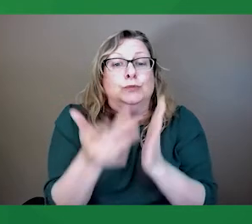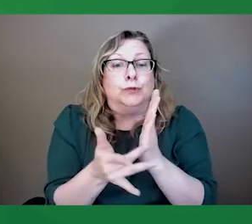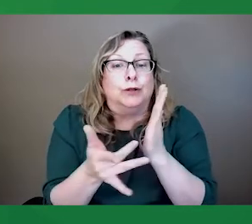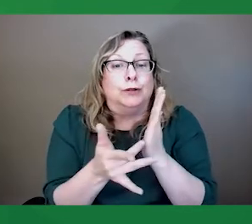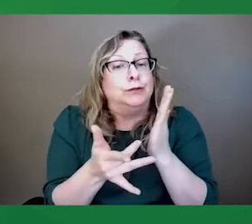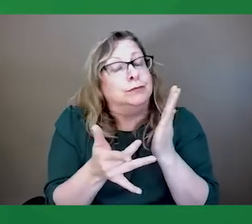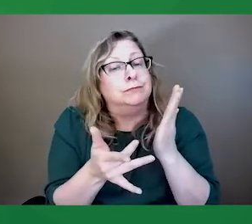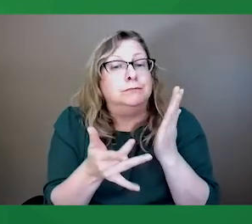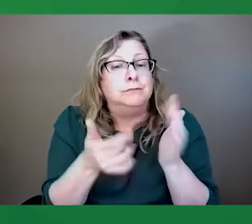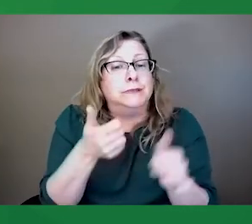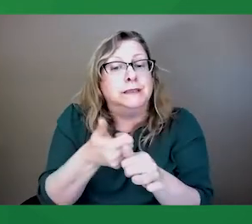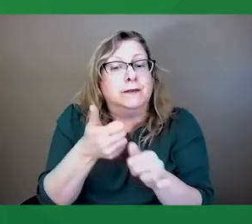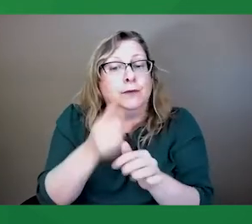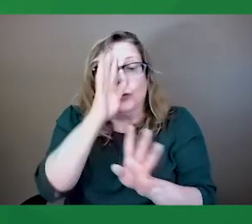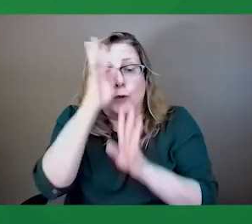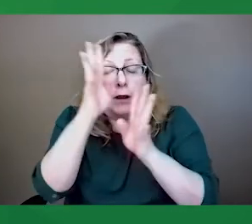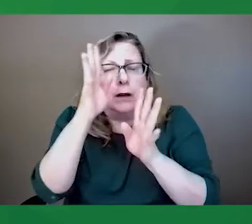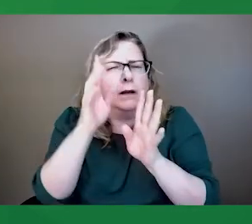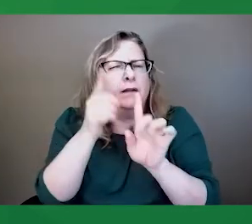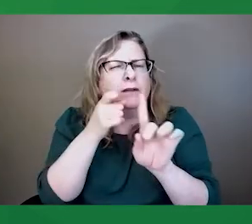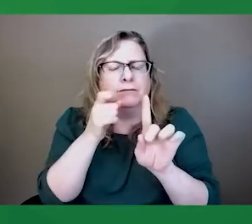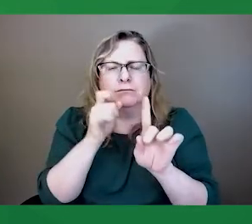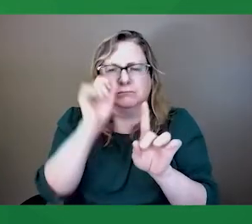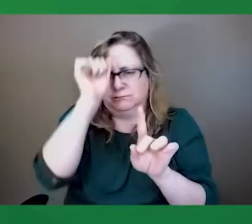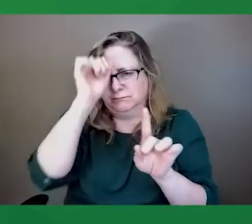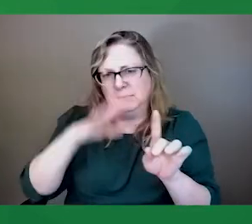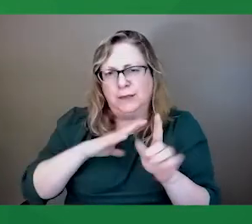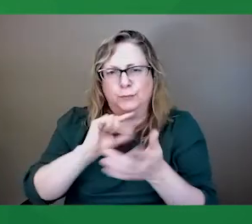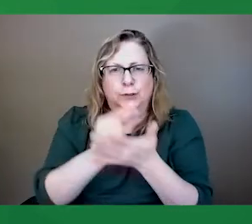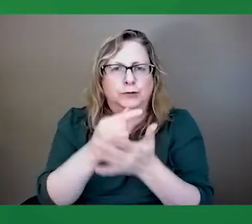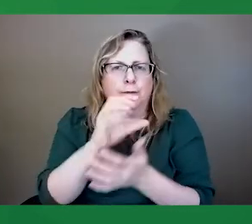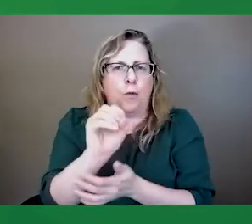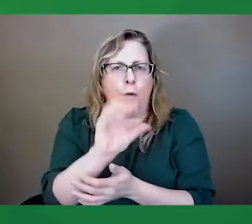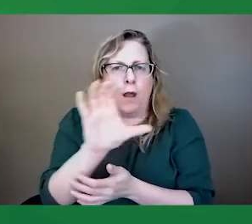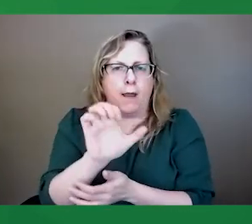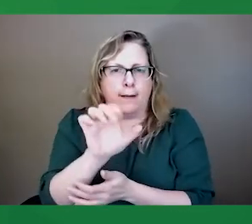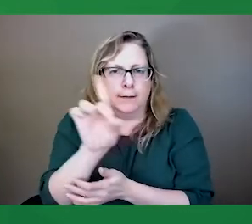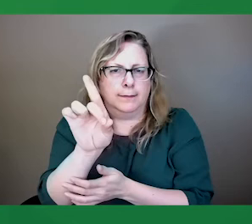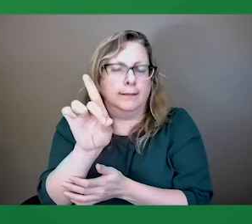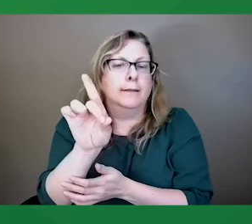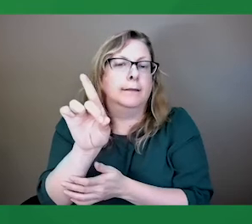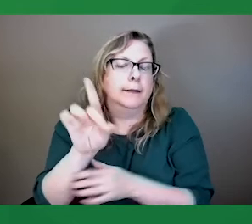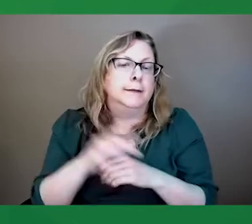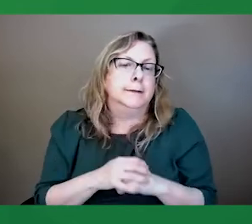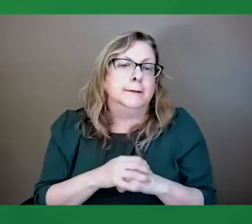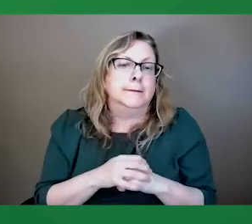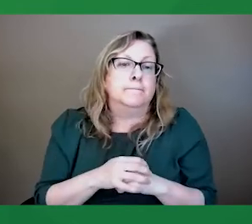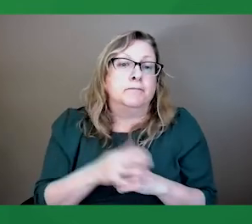by a graduate of the OCAD Inclusive Design program. In fact, this guy runs the startup